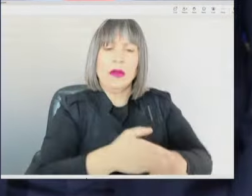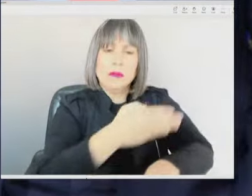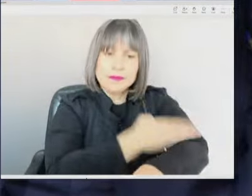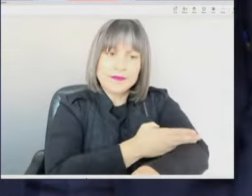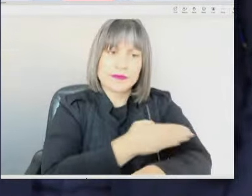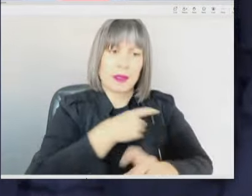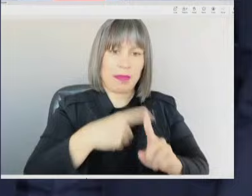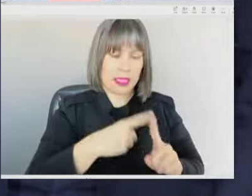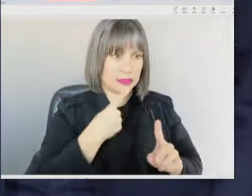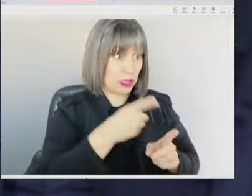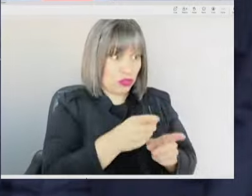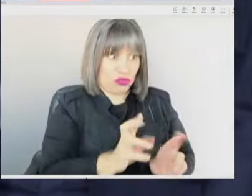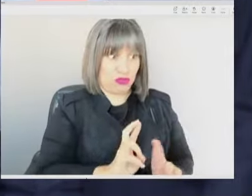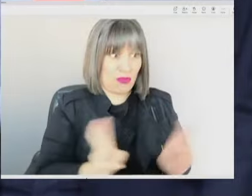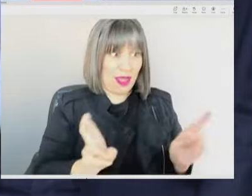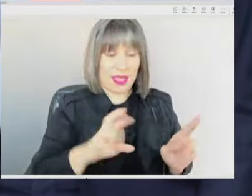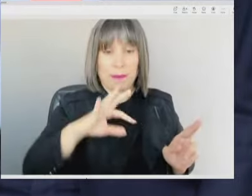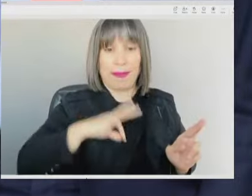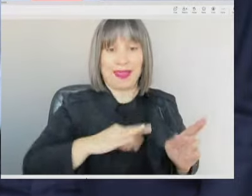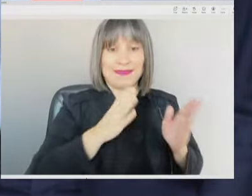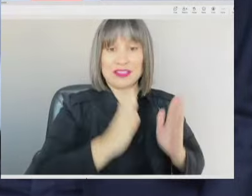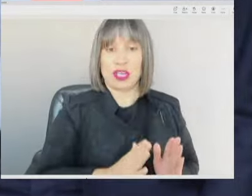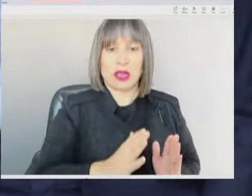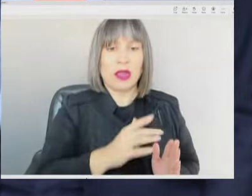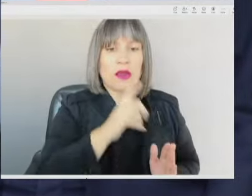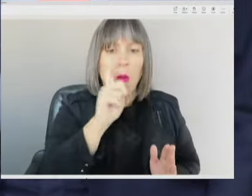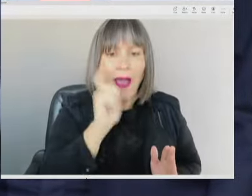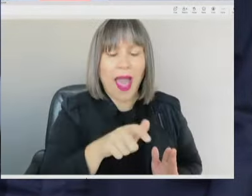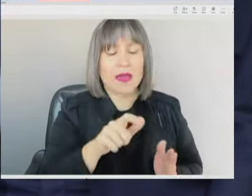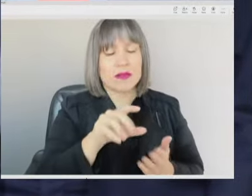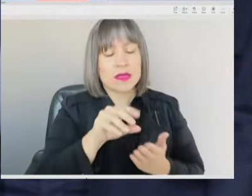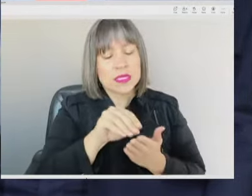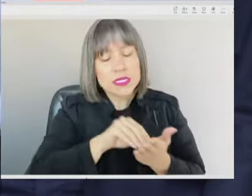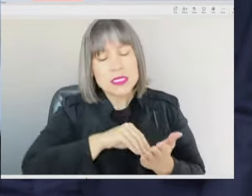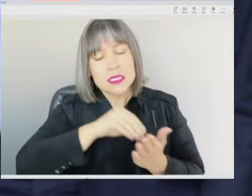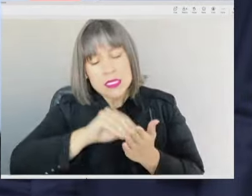go beneficiary. You don't have to put all your paperwork together and make this burdensome on